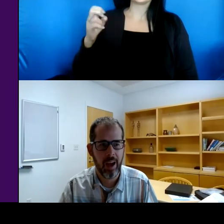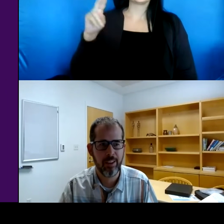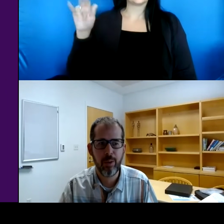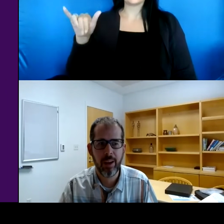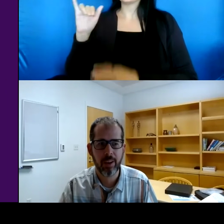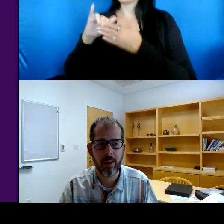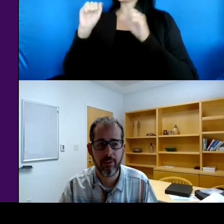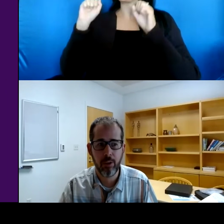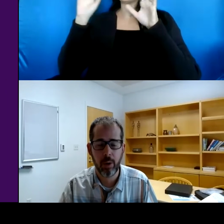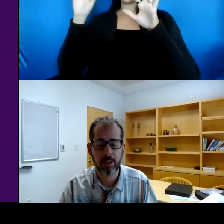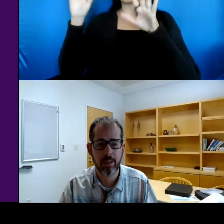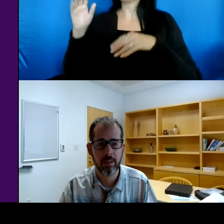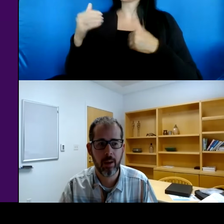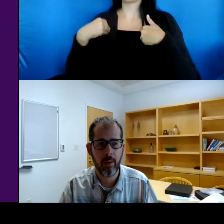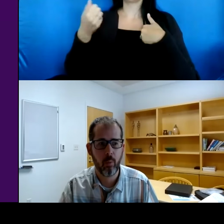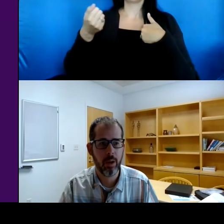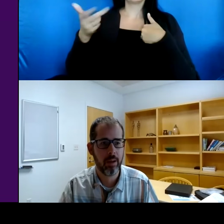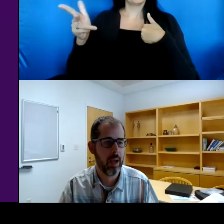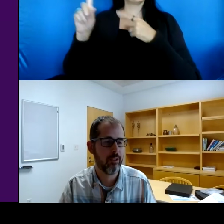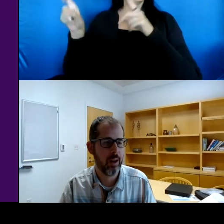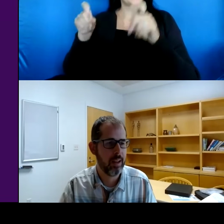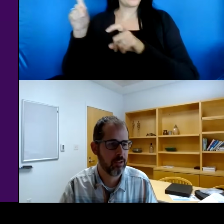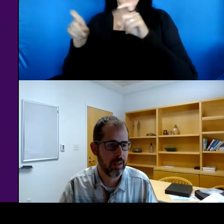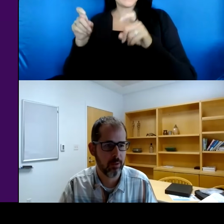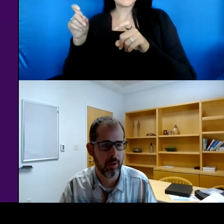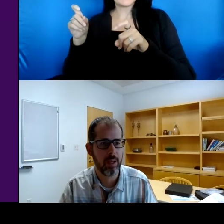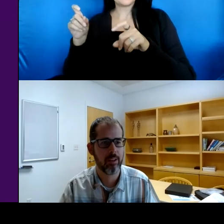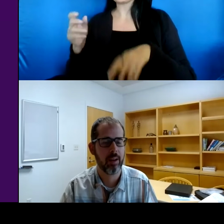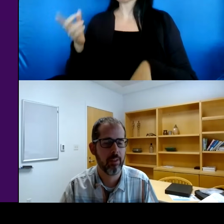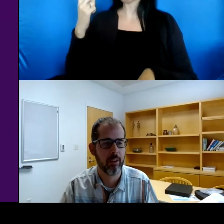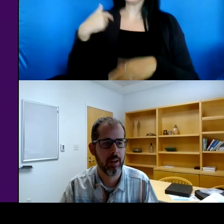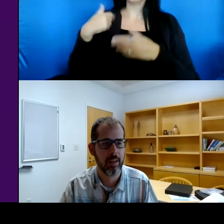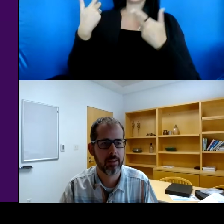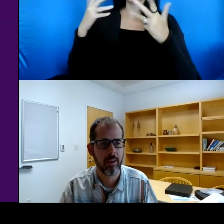I do have a few questions. One I tried to answer and I just wanted to make sure I gave the